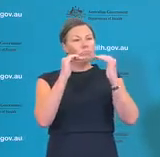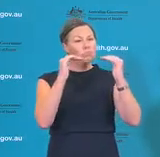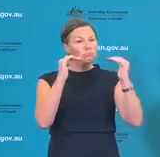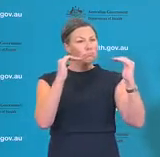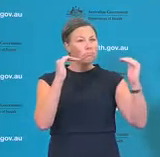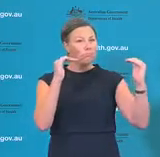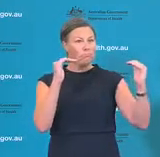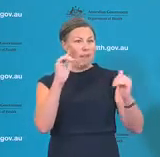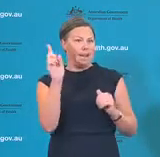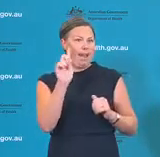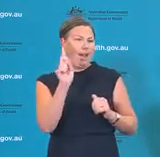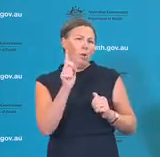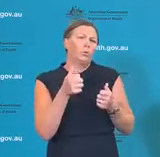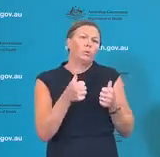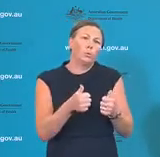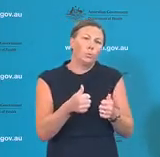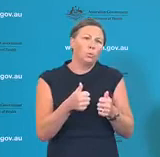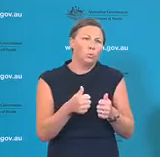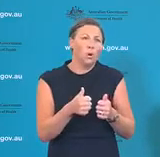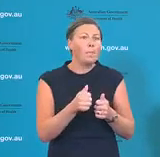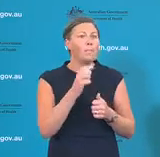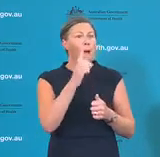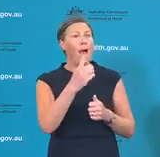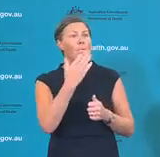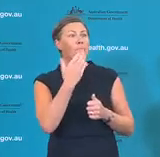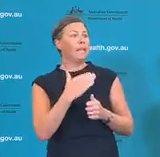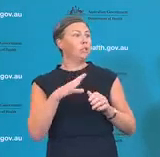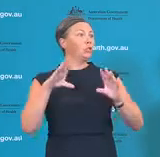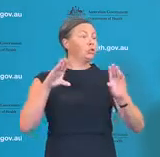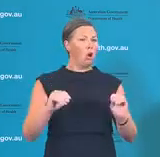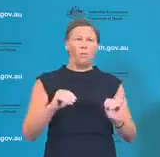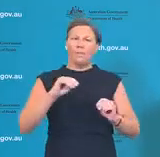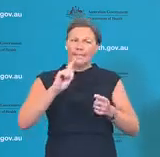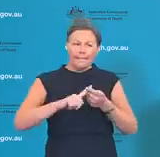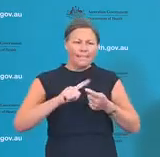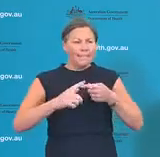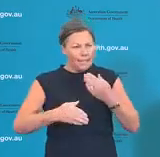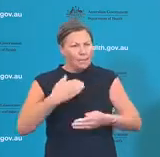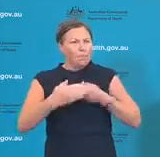everyone of the importance that we continue that over the coming weeks. As